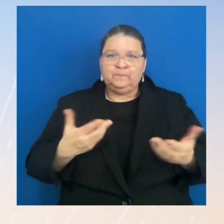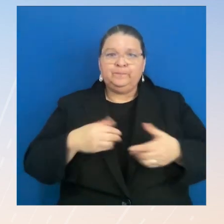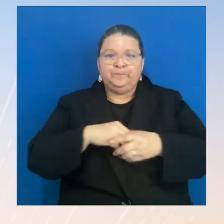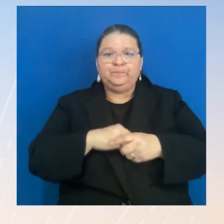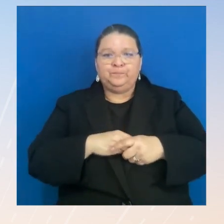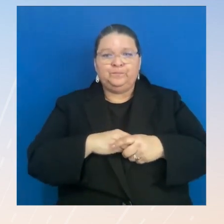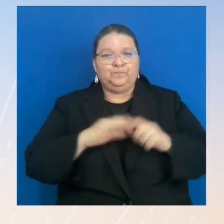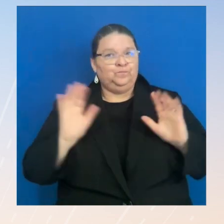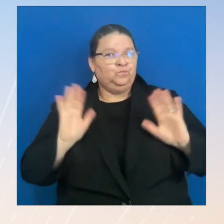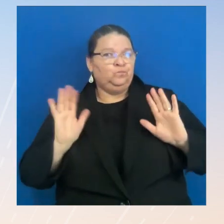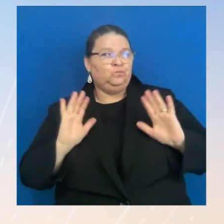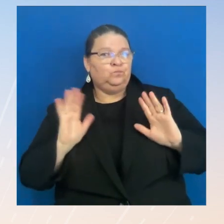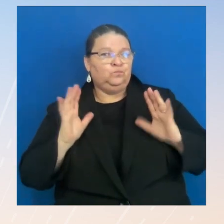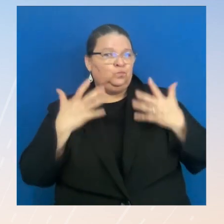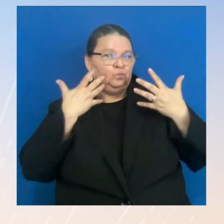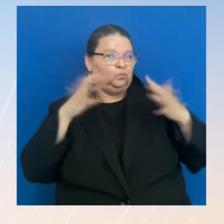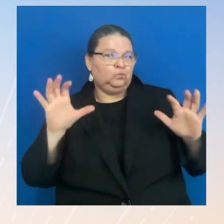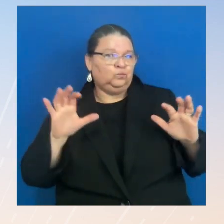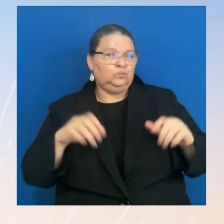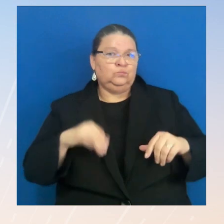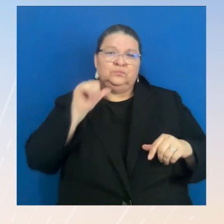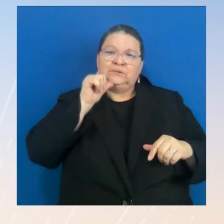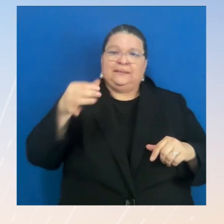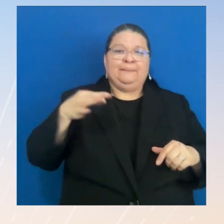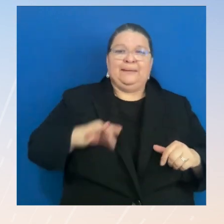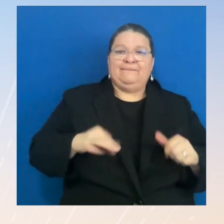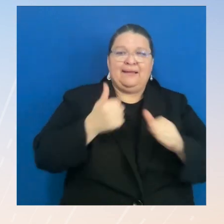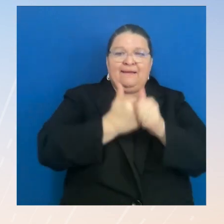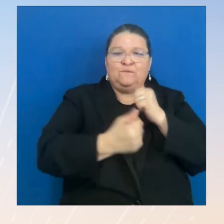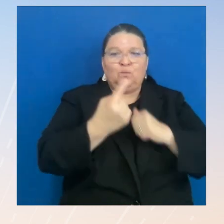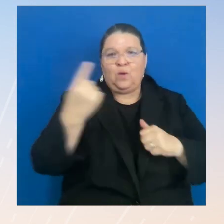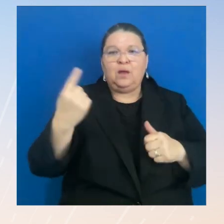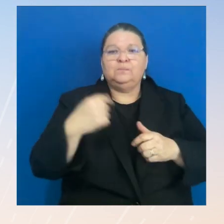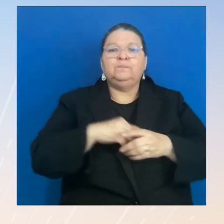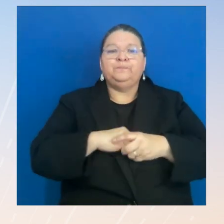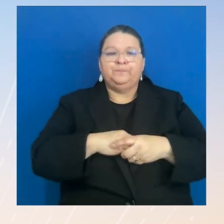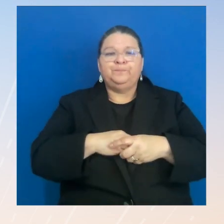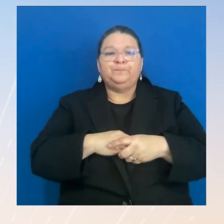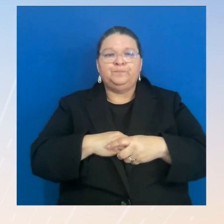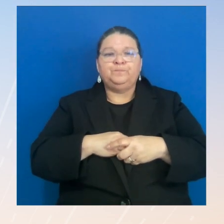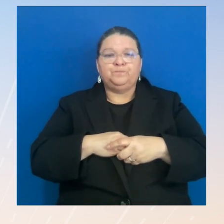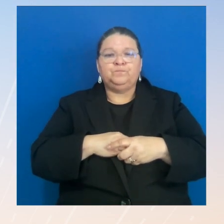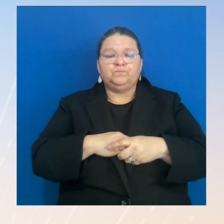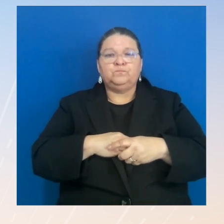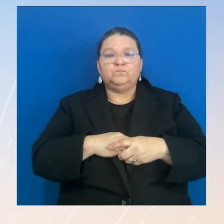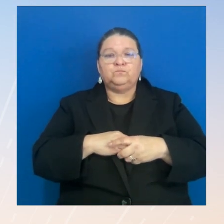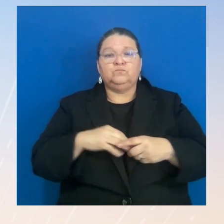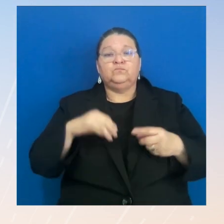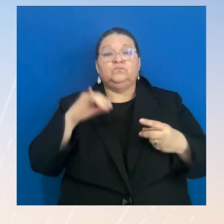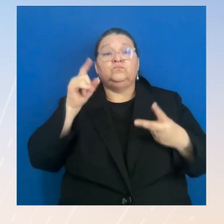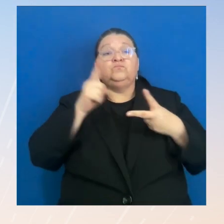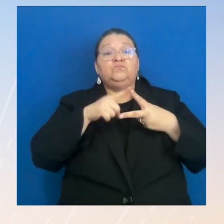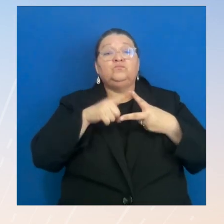Go ahead, Kristen. The Press: Thank you, Jen. A couple of questions. Are there discussions about the President meeting with refugees on his trip to Europe?